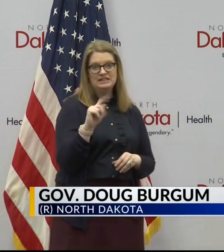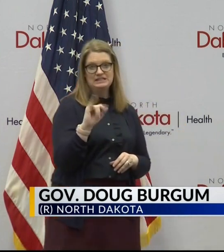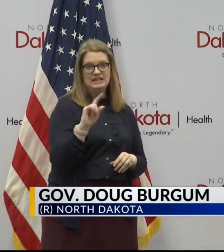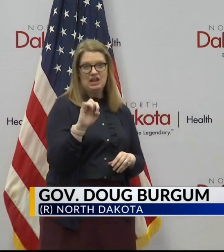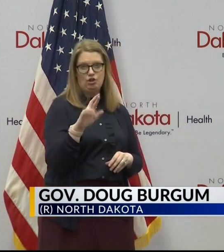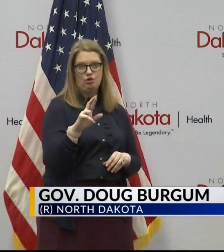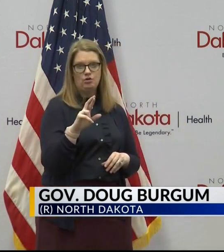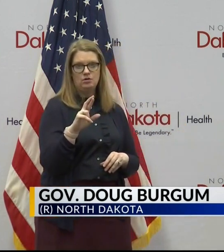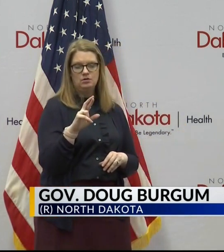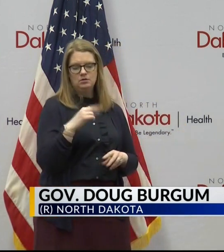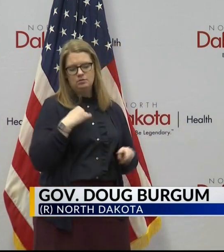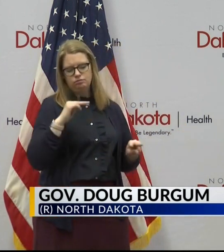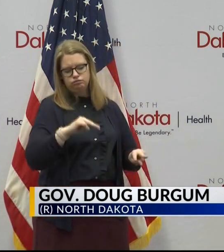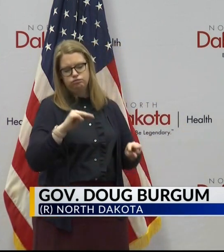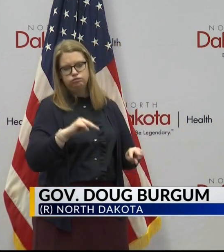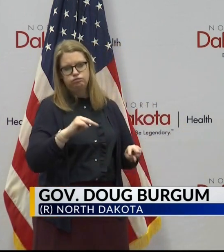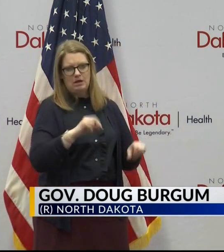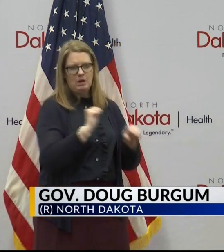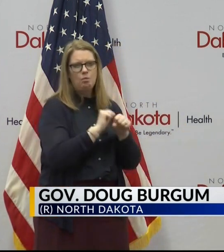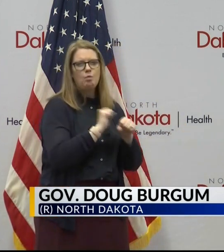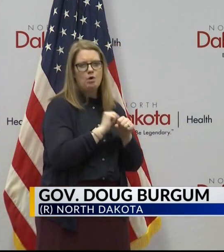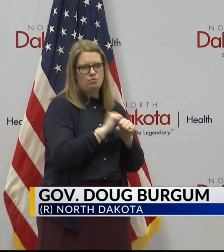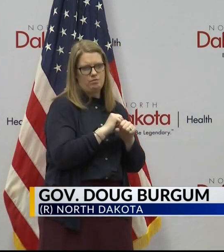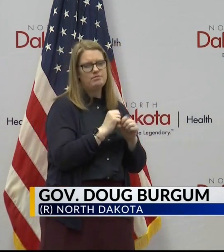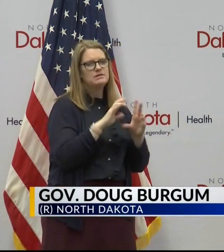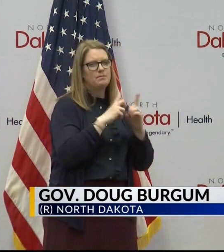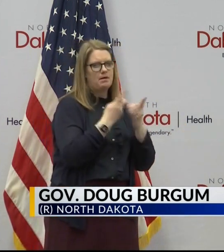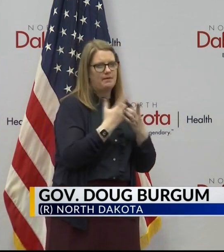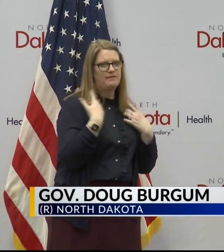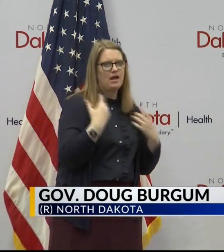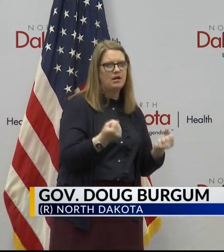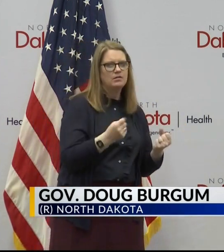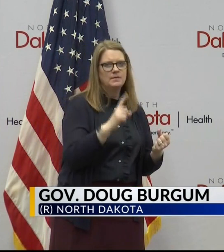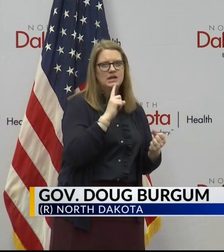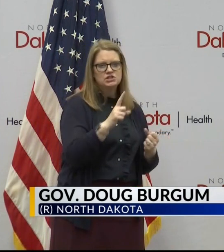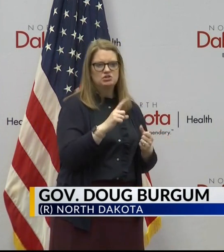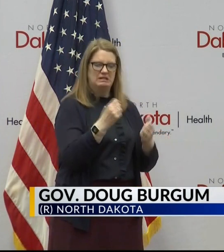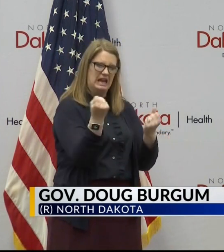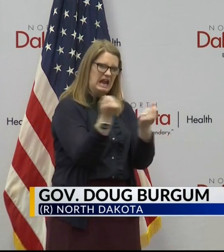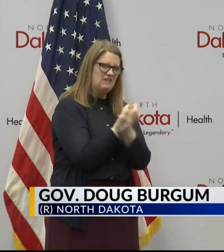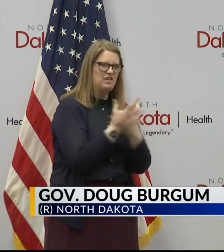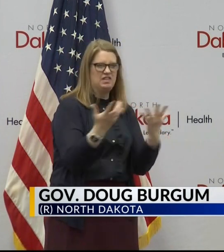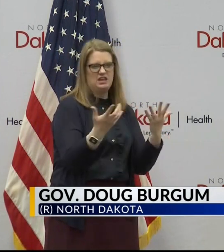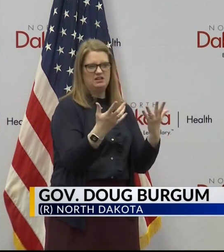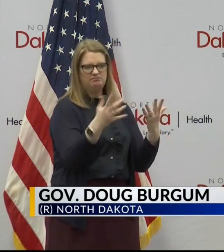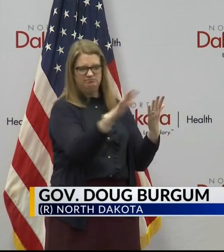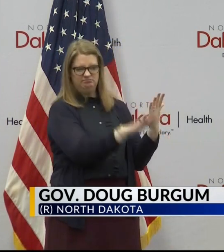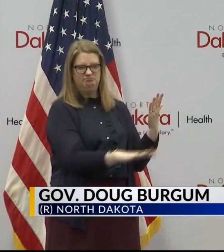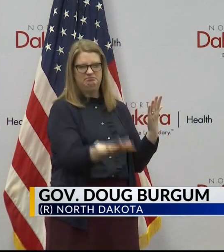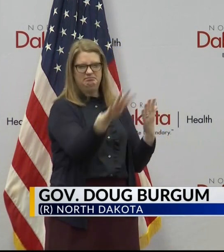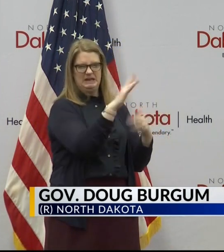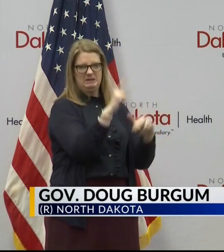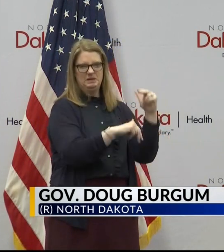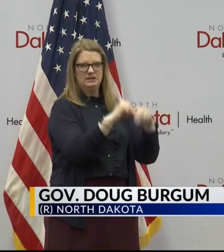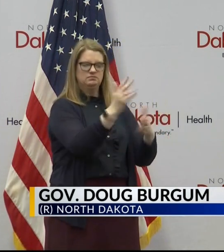FOR 14 DAYS OR PROVEN NON-CONTAGIOUS AND FOUR ARE GETTING FOLLOW-ON TESTING AND VANCE TAYLOR WORKED CLOSELY WITH THE DEPARTMENT OF HEALTH AND